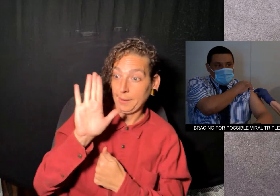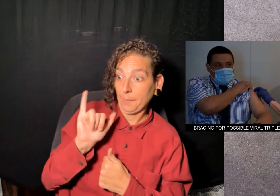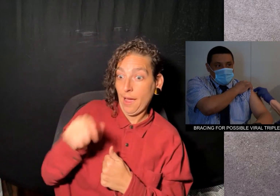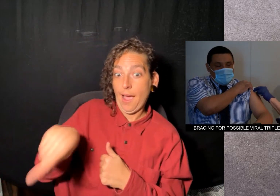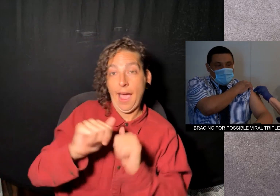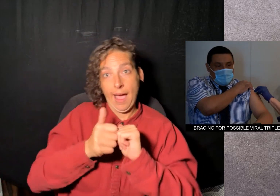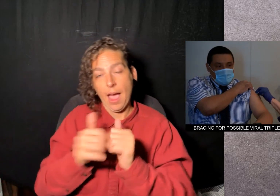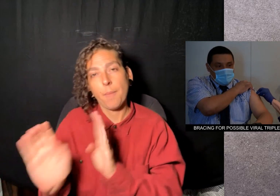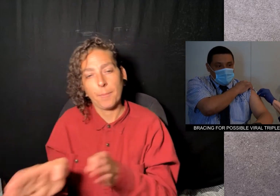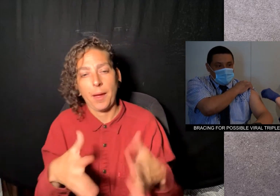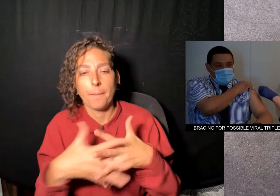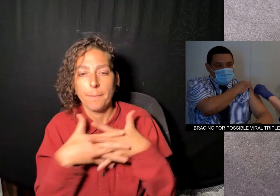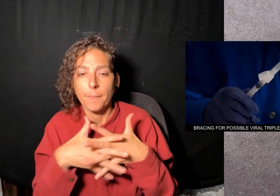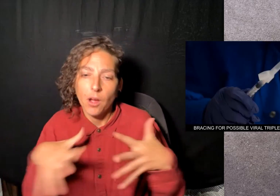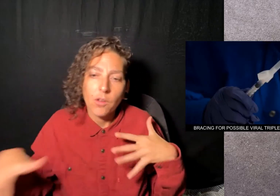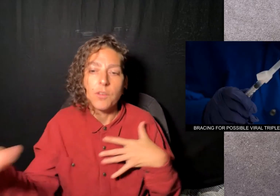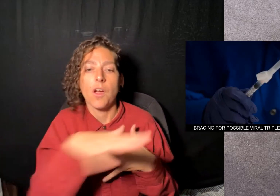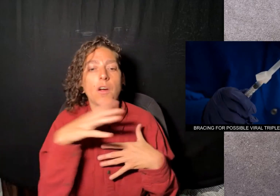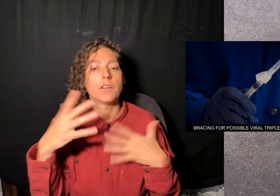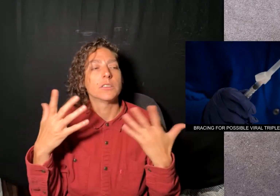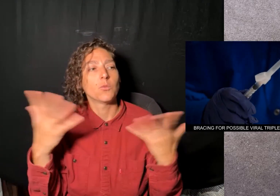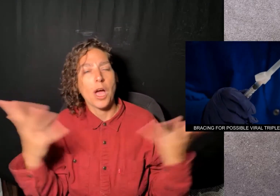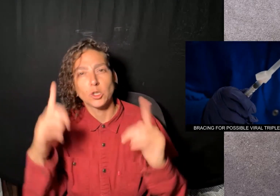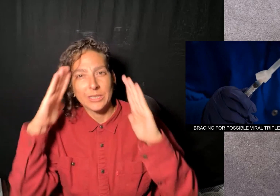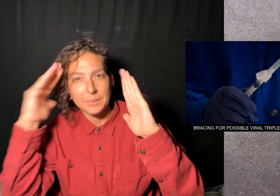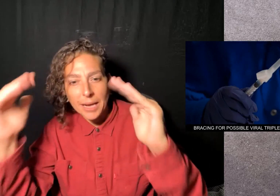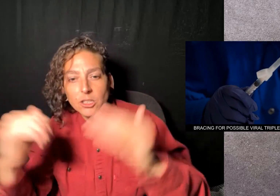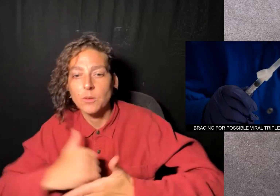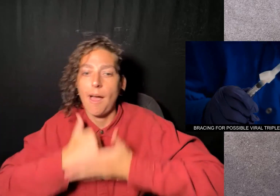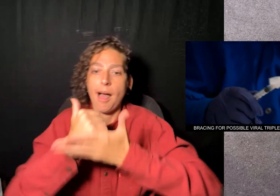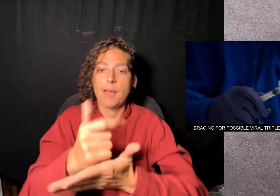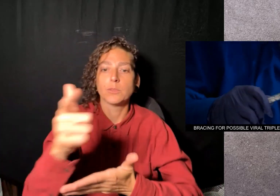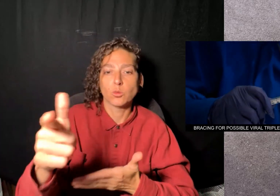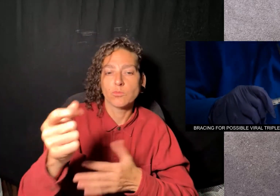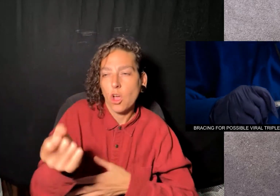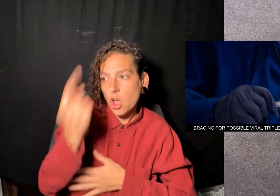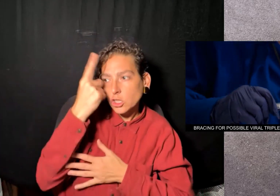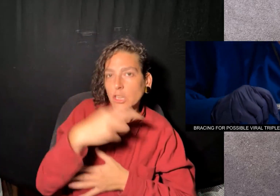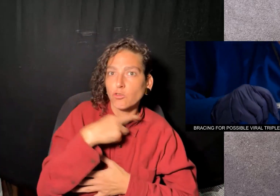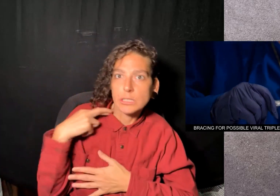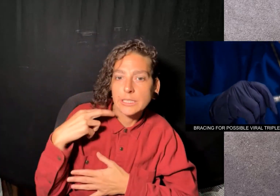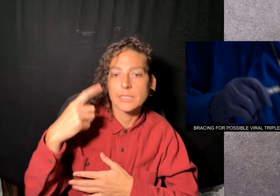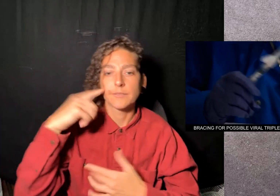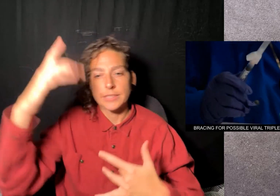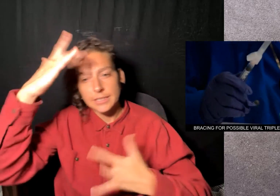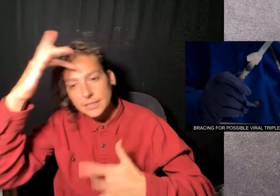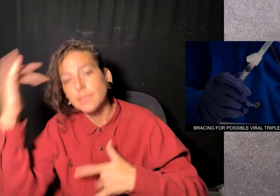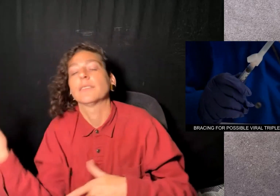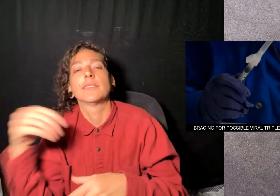preparing for the triple threat by preparing Americans for what to expect helping you understand